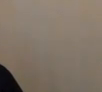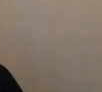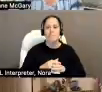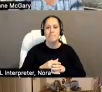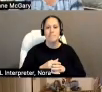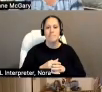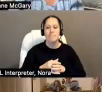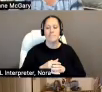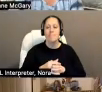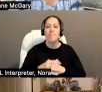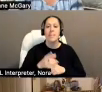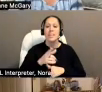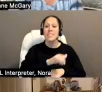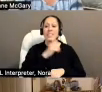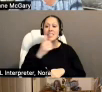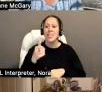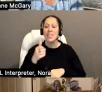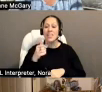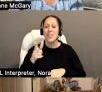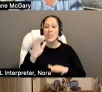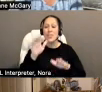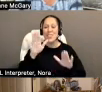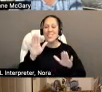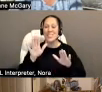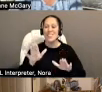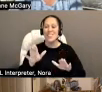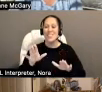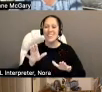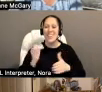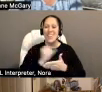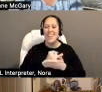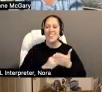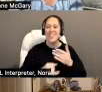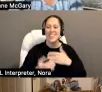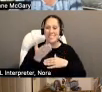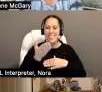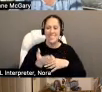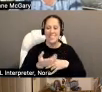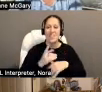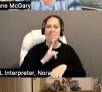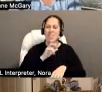So here's another one of your wonderful pieces of work. I really love this guy!